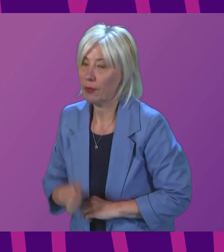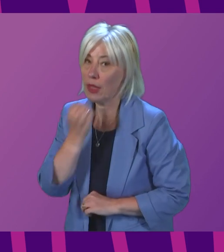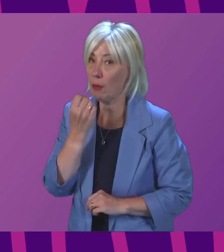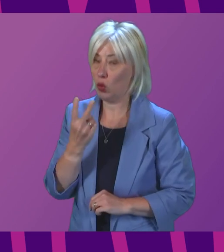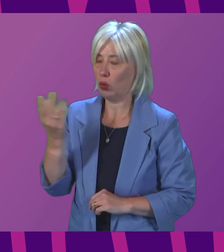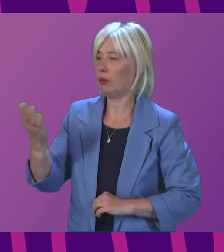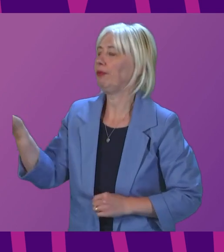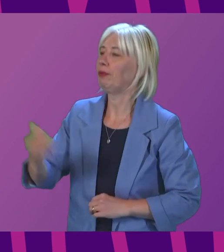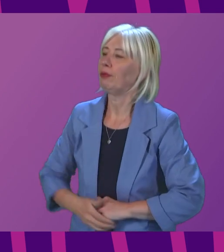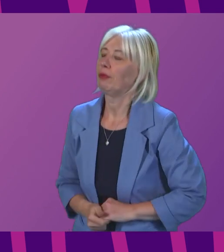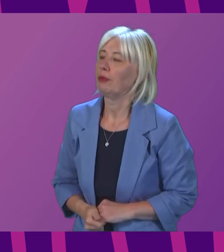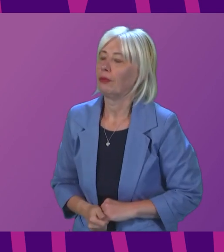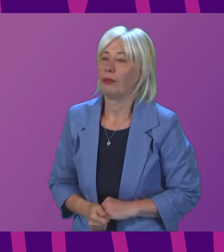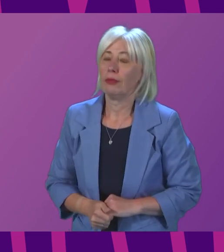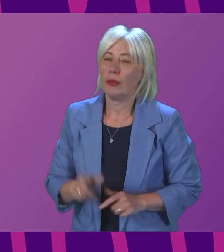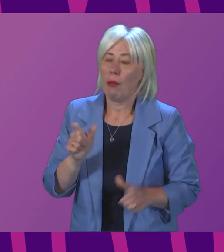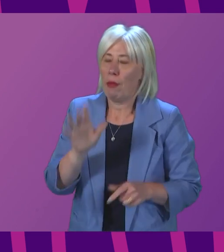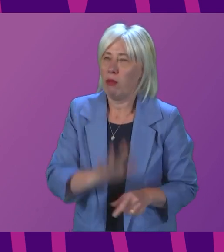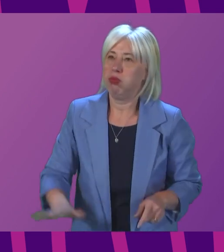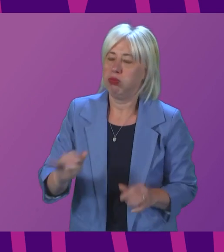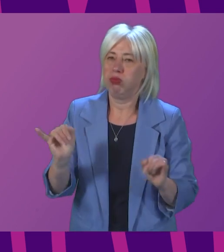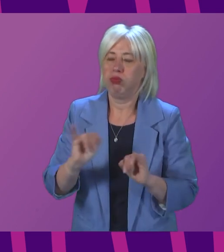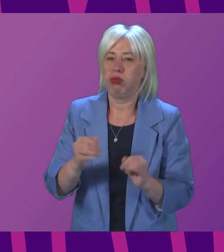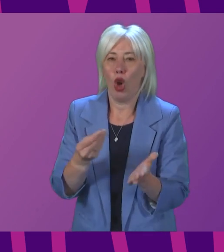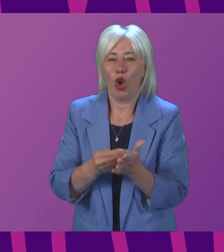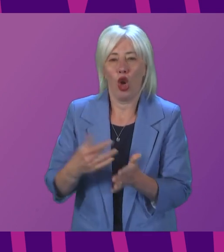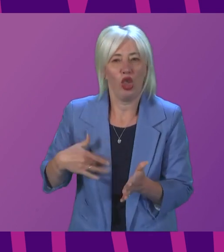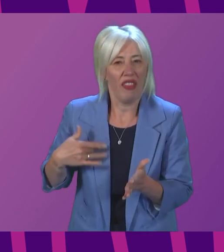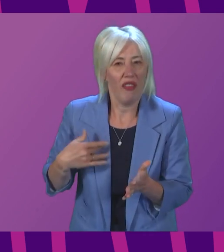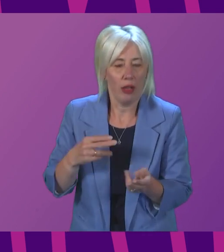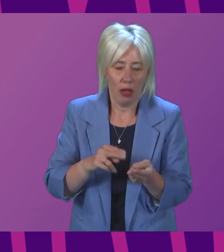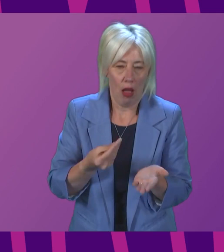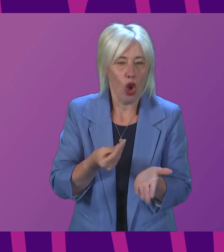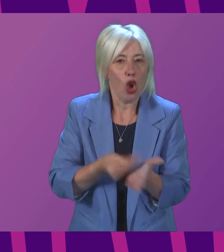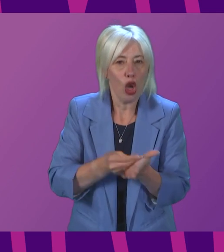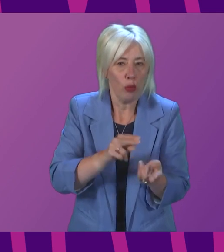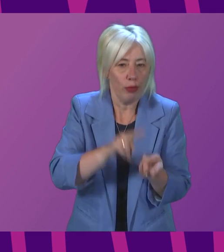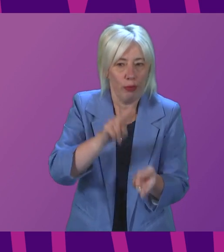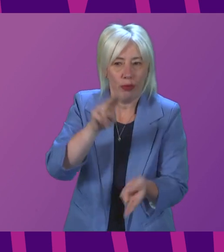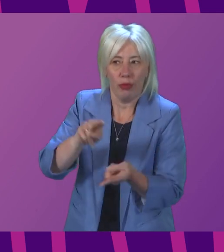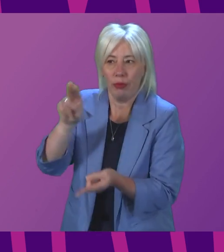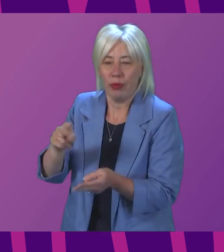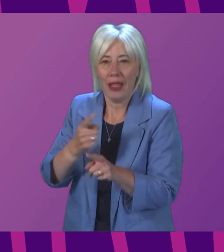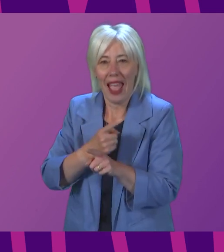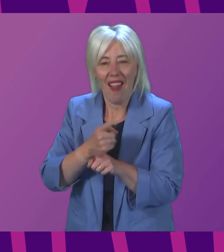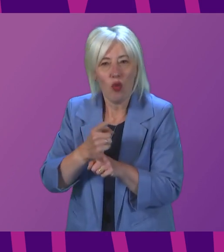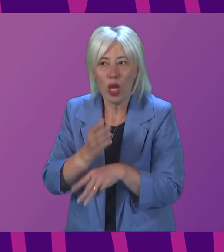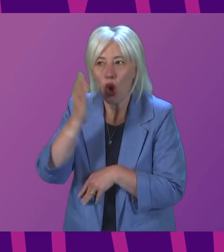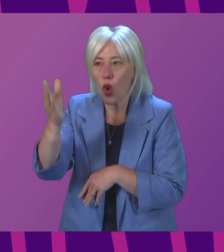Across the country, people are worried about the cost of living crisis. Prices are rising every day, and each weekly shop or trip to the petrol station is leading